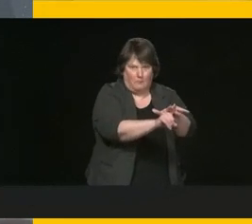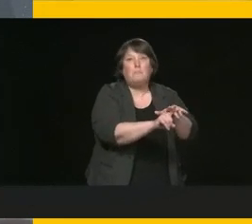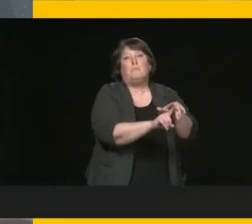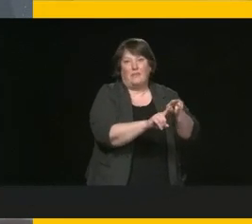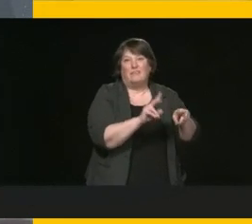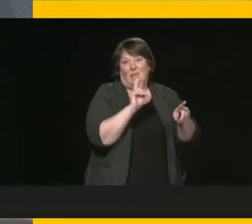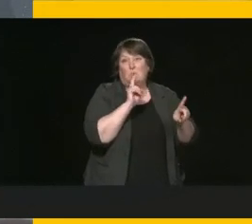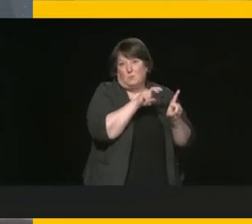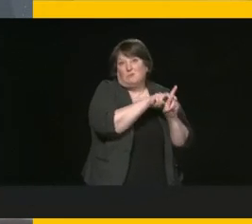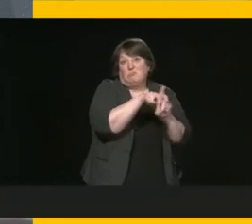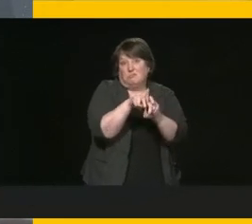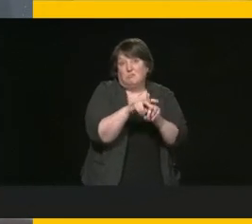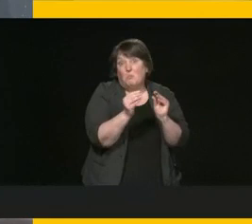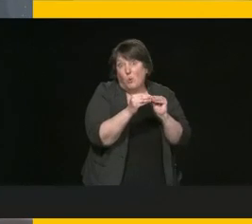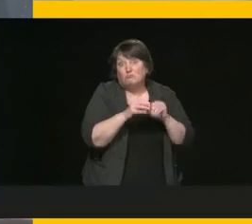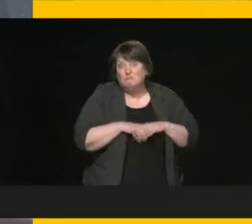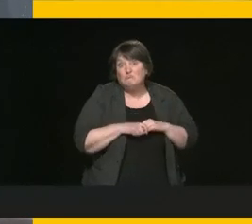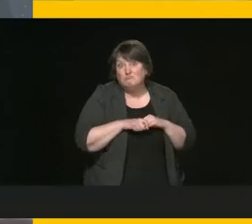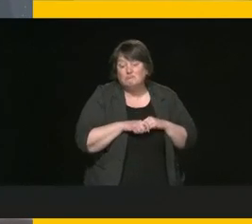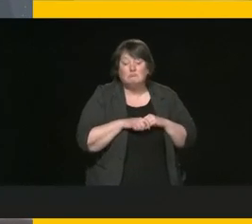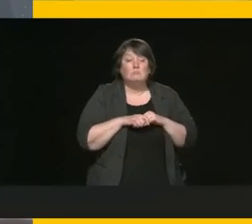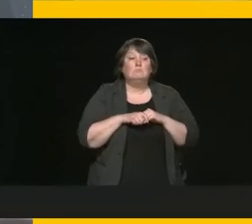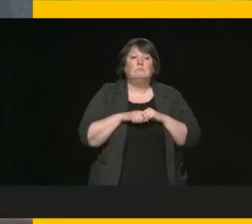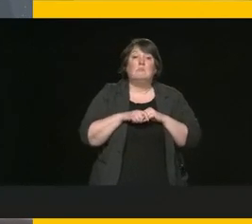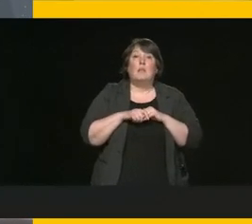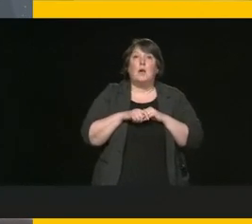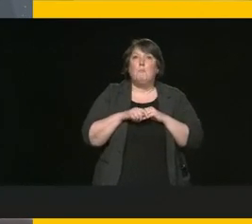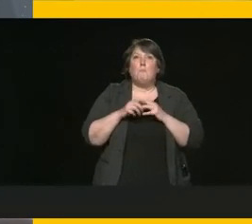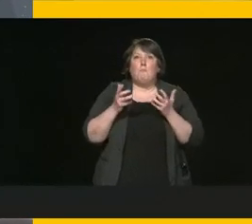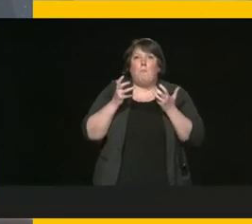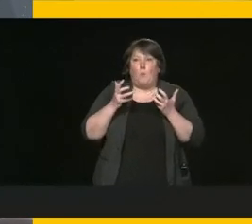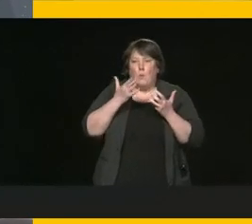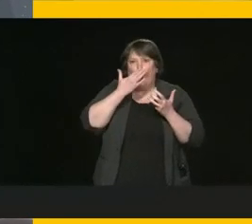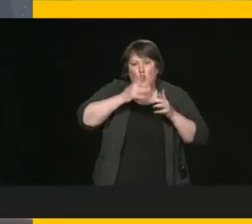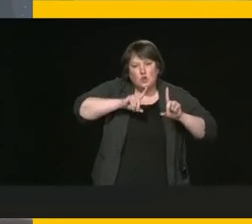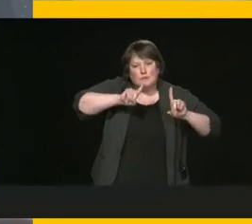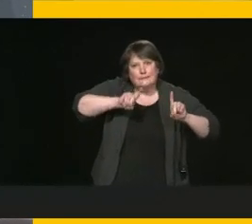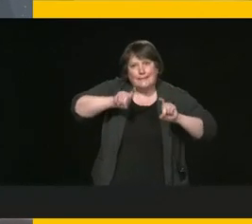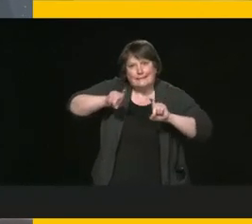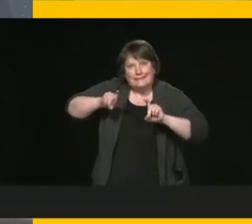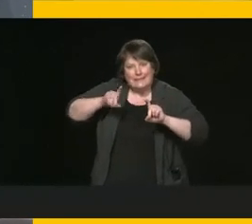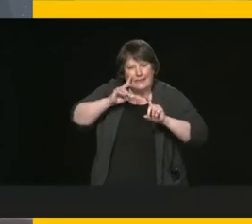WHERE THERE ARE OUTBREAKS, THAT WILL GET YOU MORE PERCENTAGE